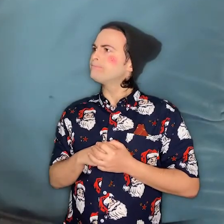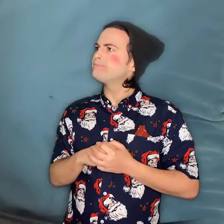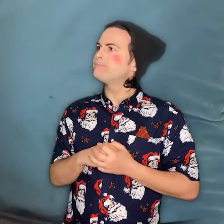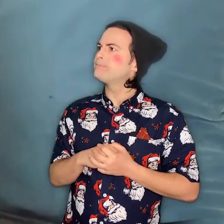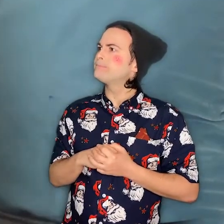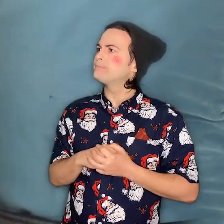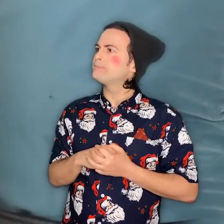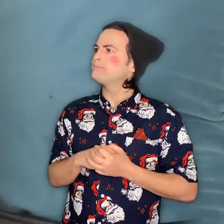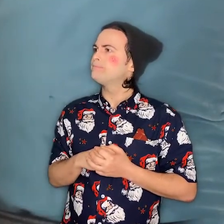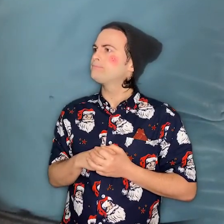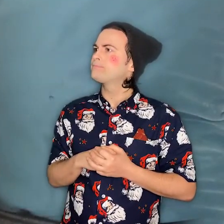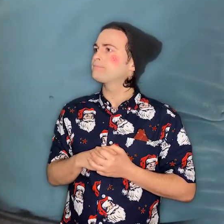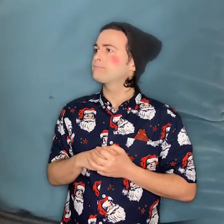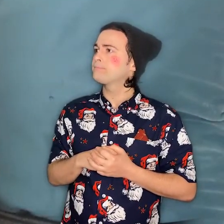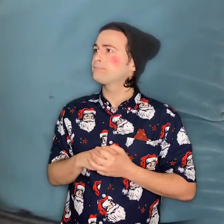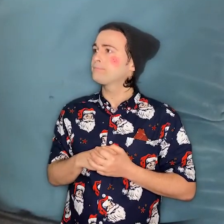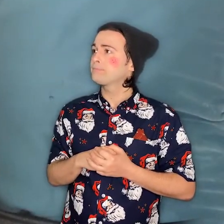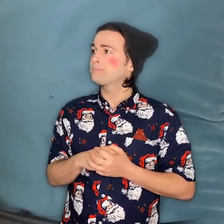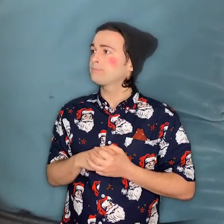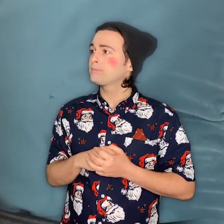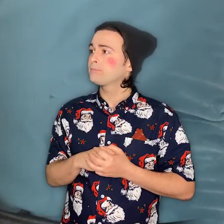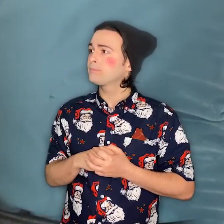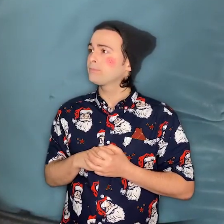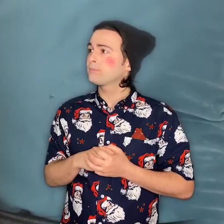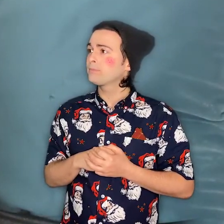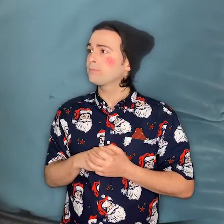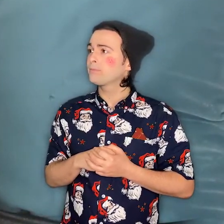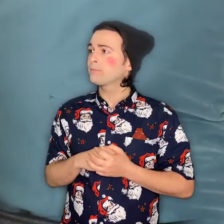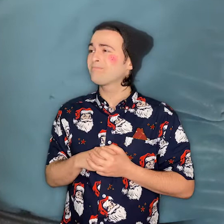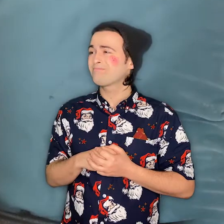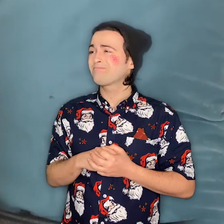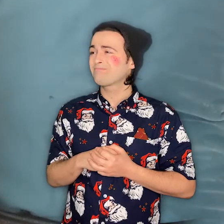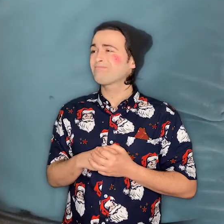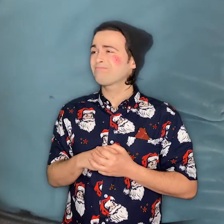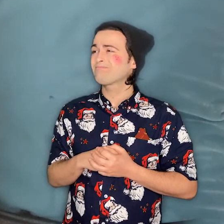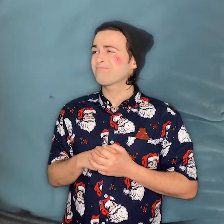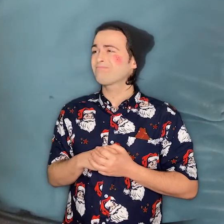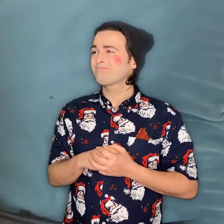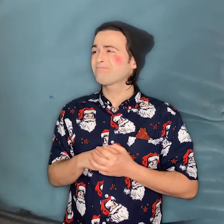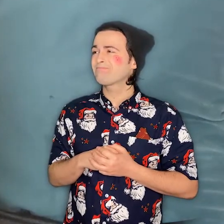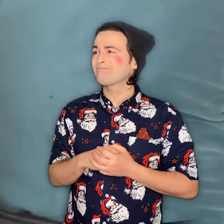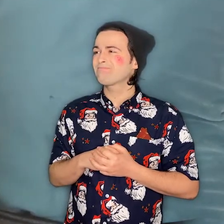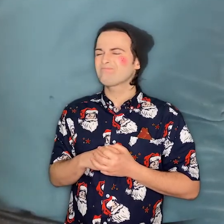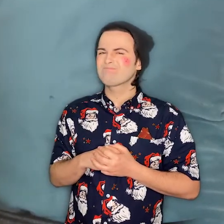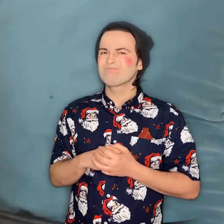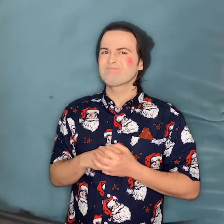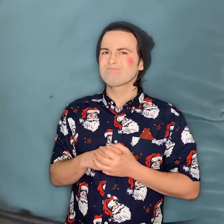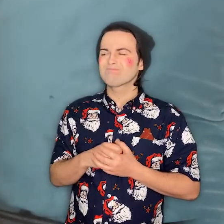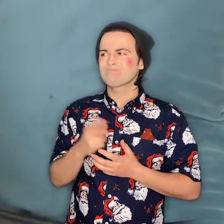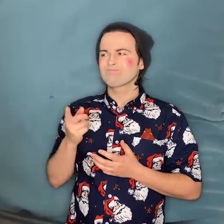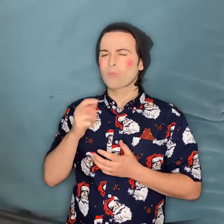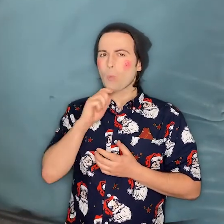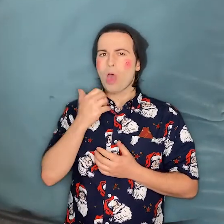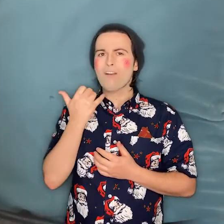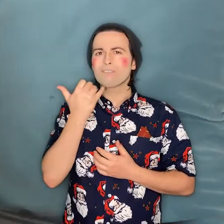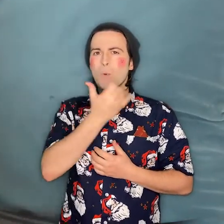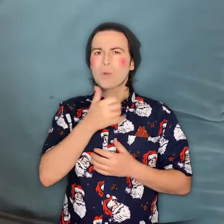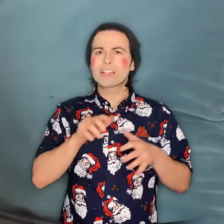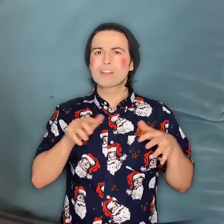Poor Cinderella, I better call her and apologise. That wisnae nice the way I told her to leave.